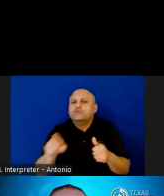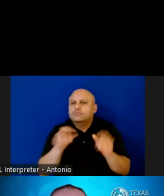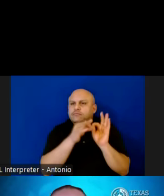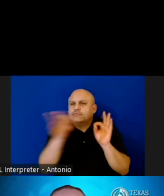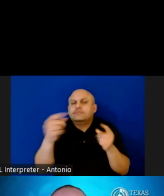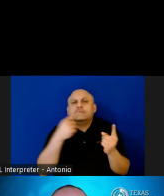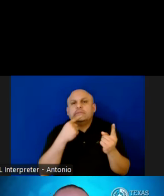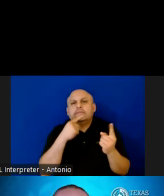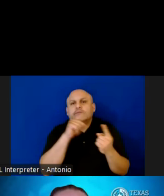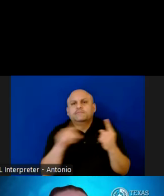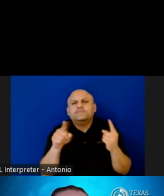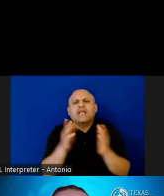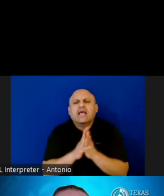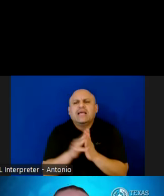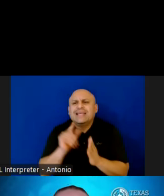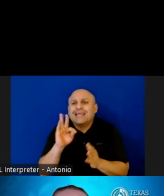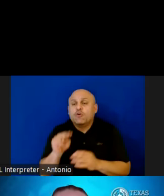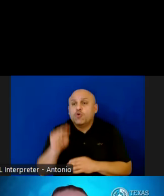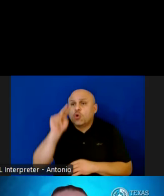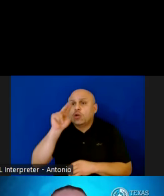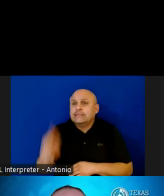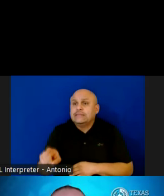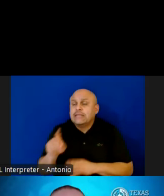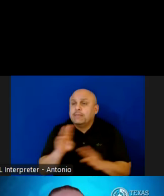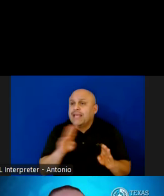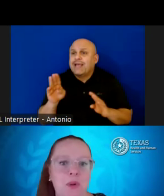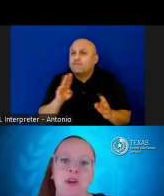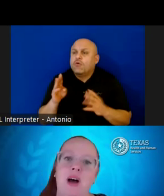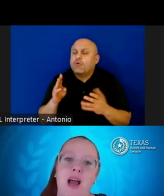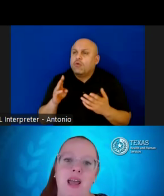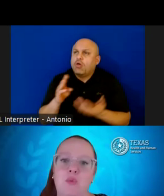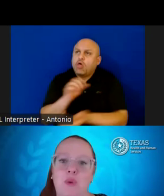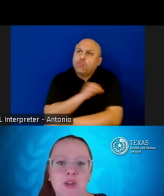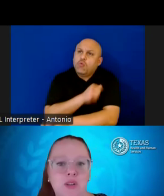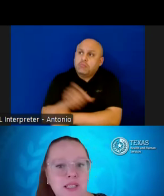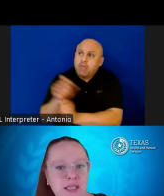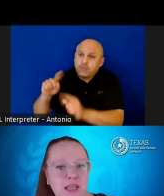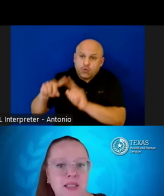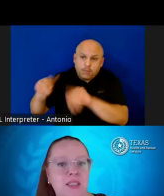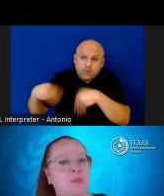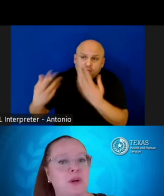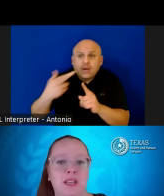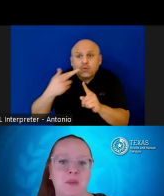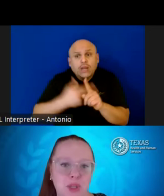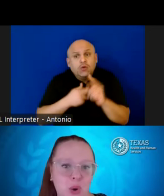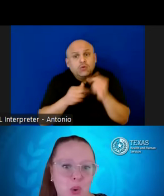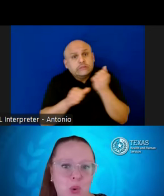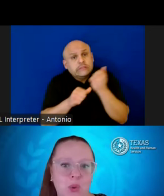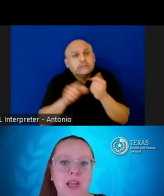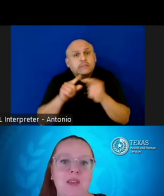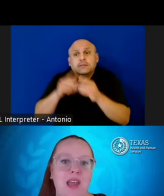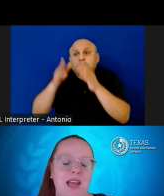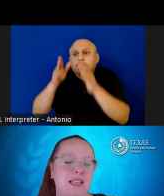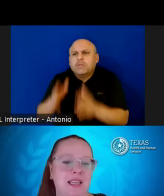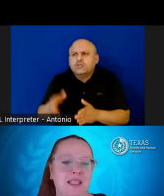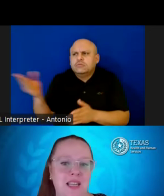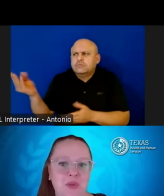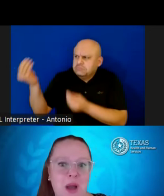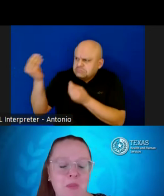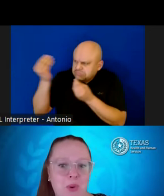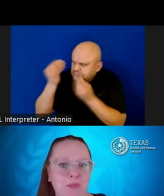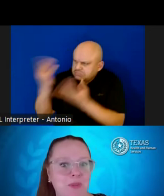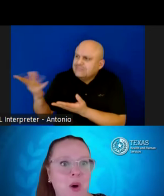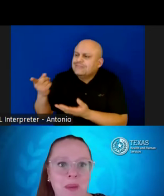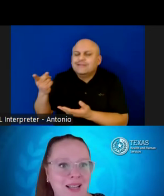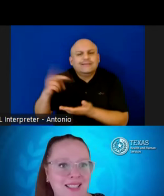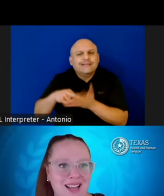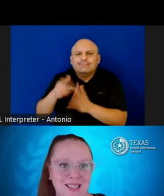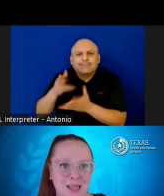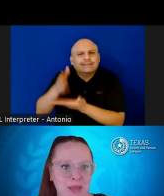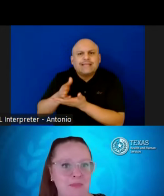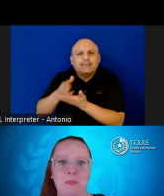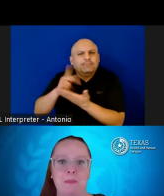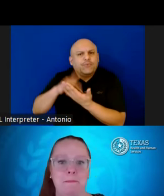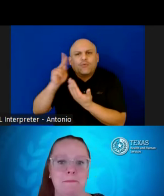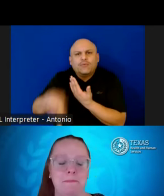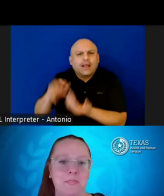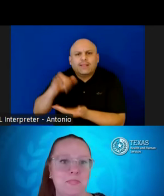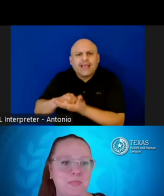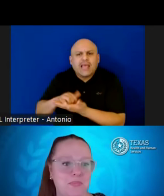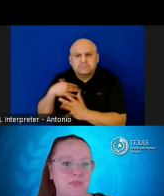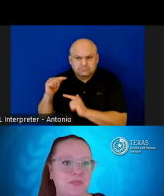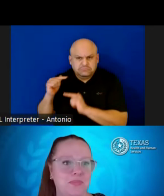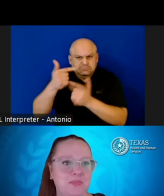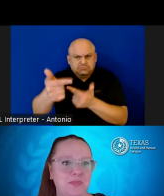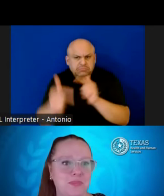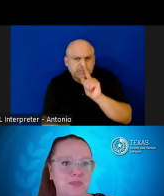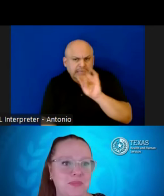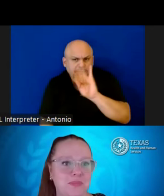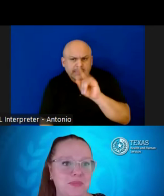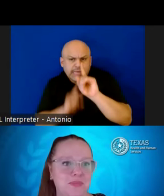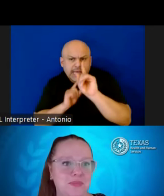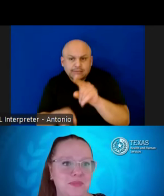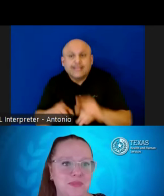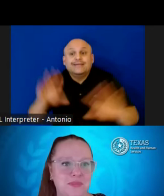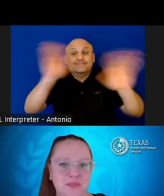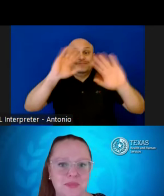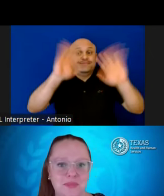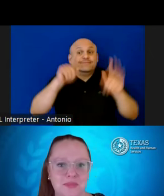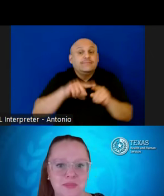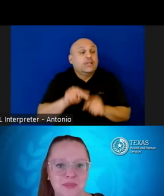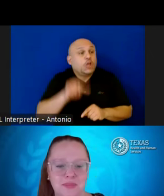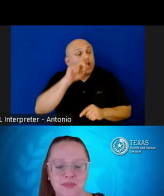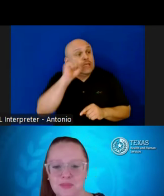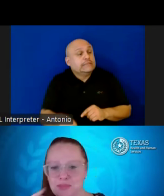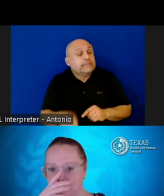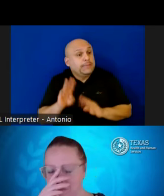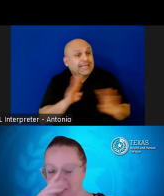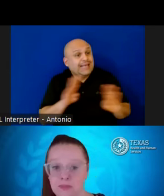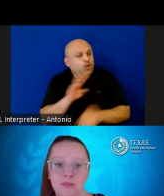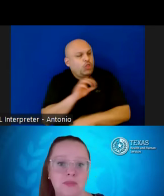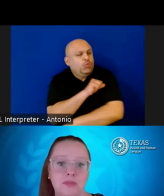So the first question came in and asked if North Texas Behavioral Health Authority was able to provide rental assistance. The person had been told they had discontinued that program. So I'll pass that to Libby.